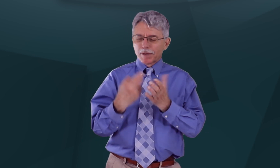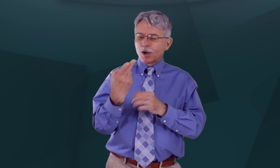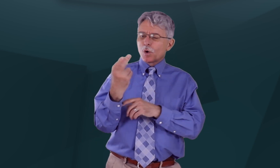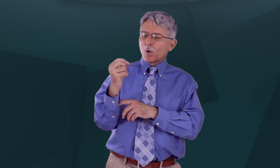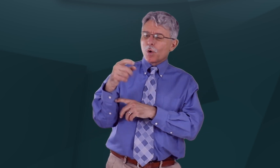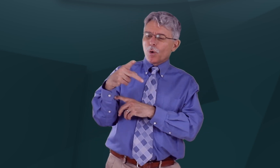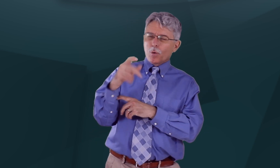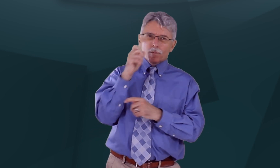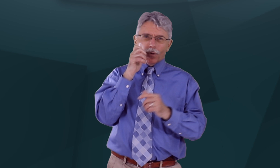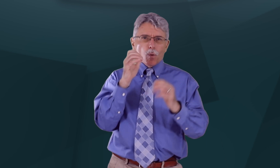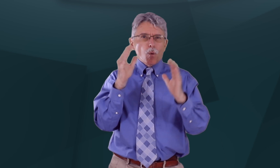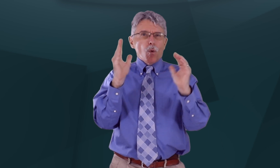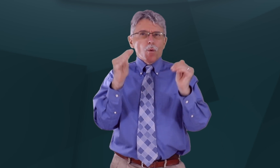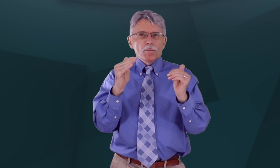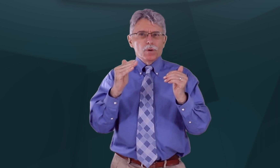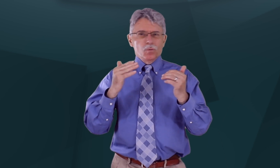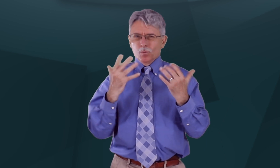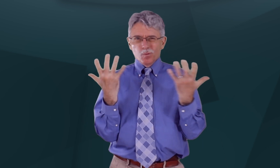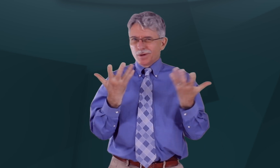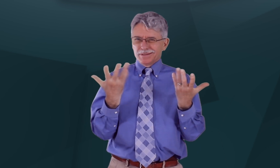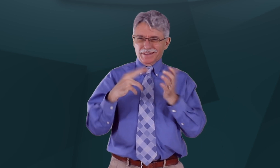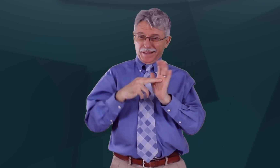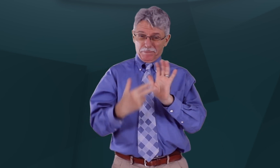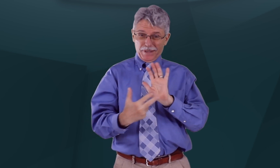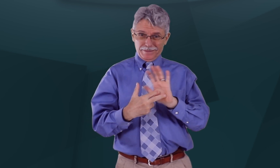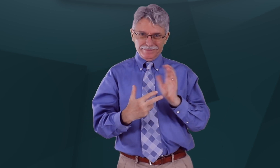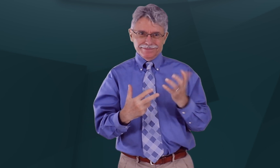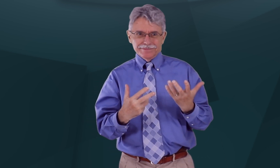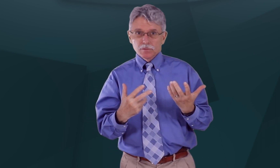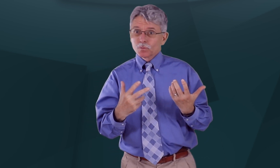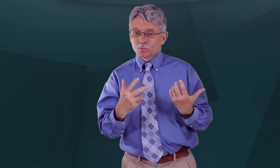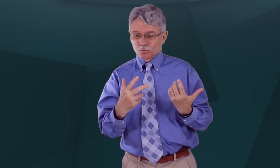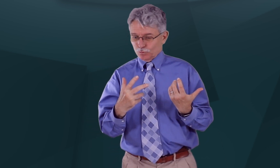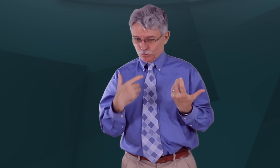So when we talk about hope, what does hope mean?